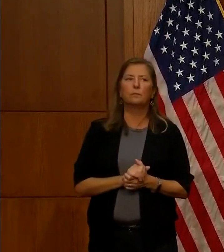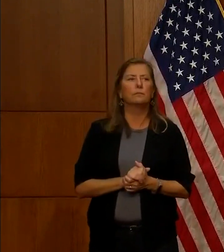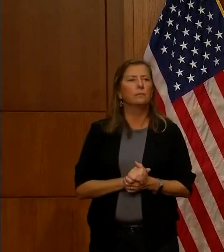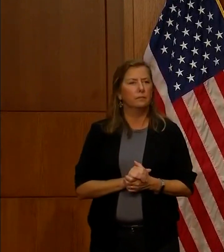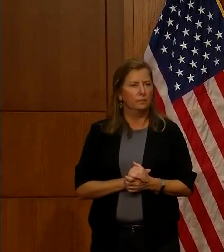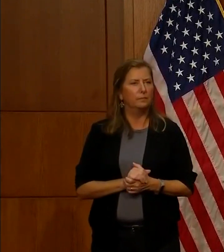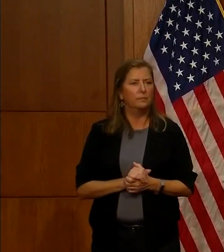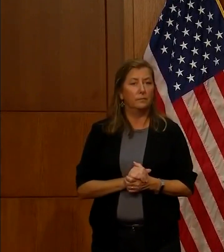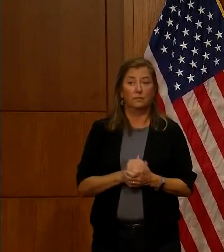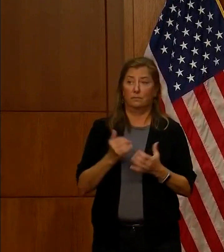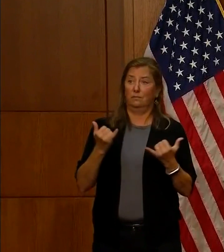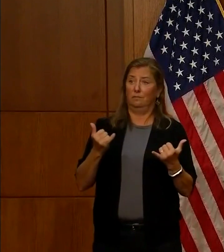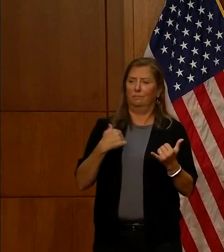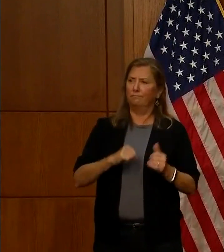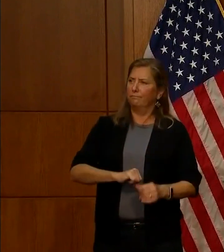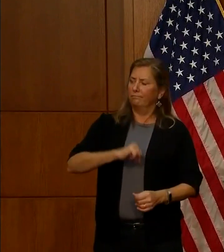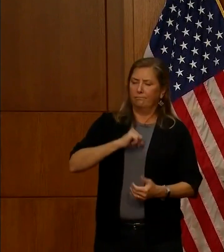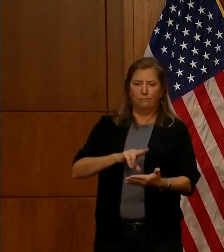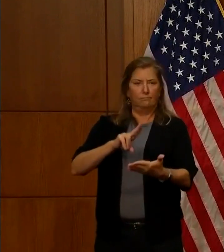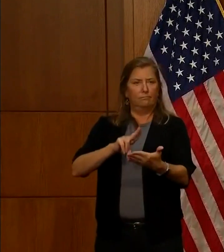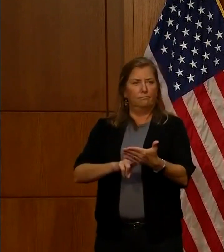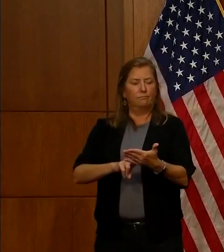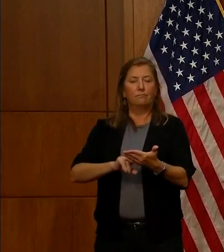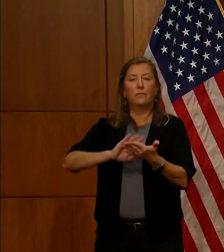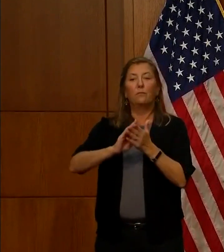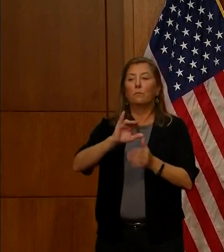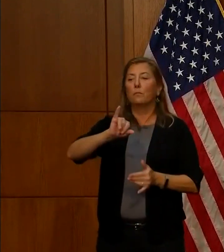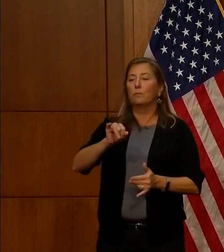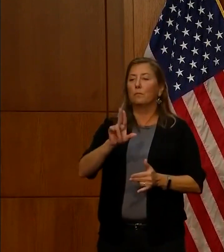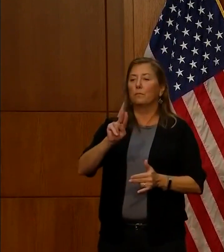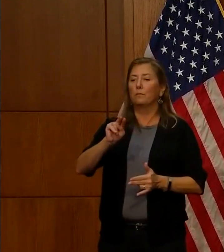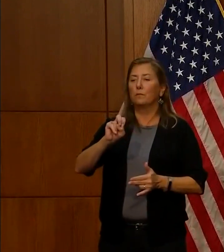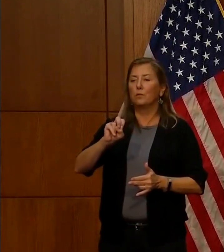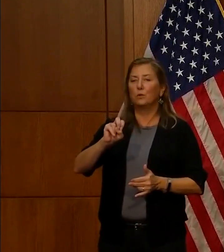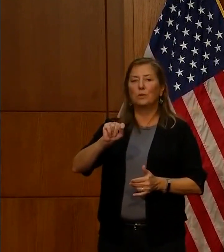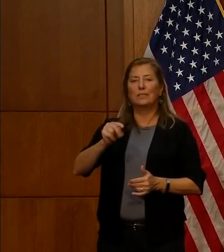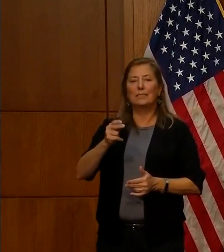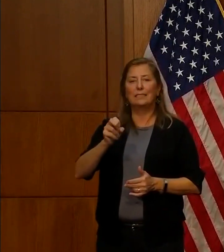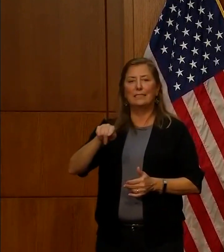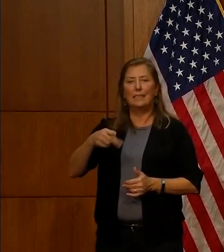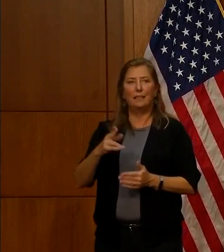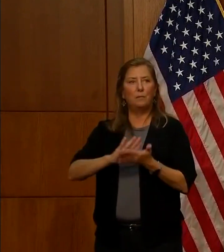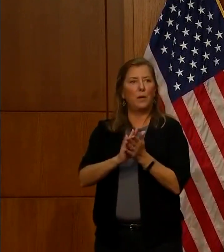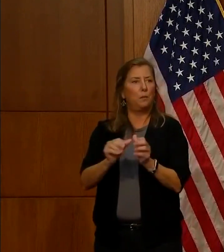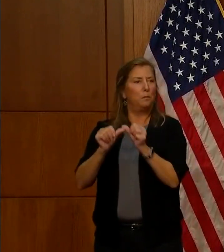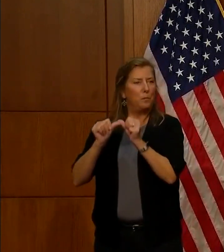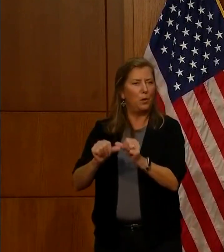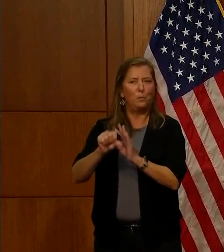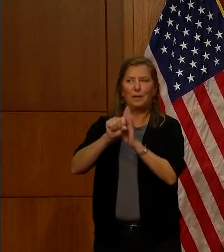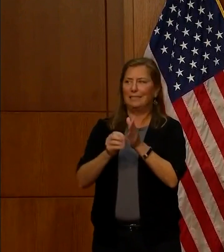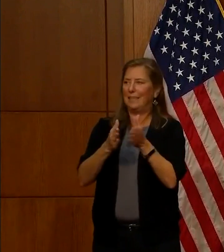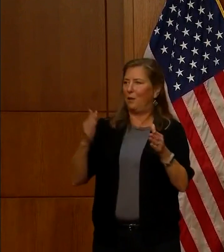OF THOSE BILLS. TODAY I WAS PROUD TO SIGN LEGISLATION THAT